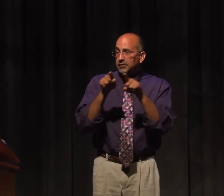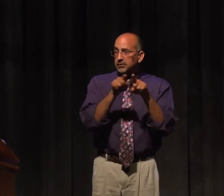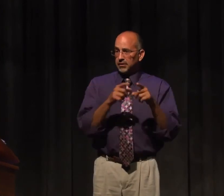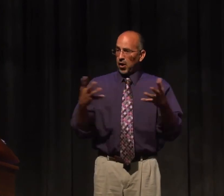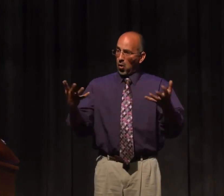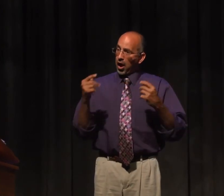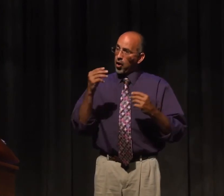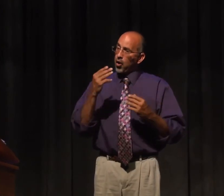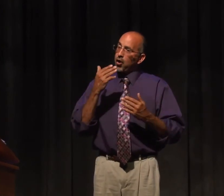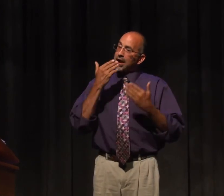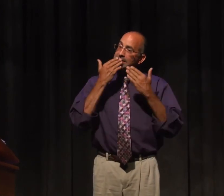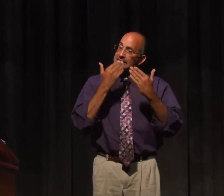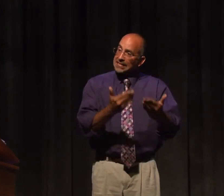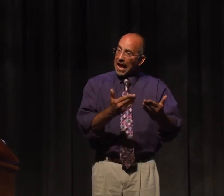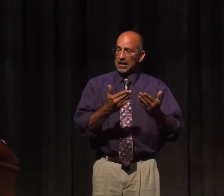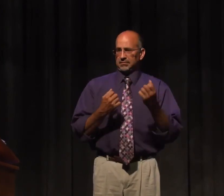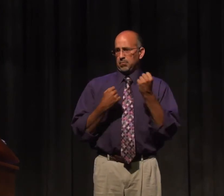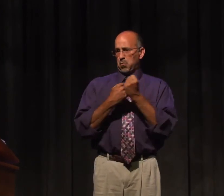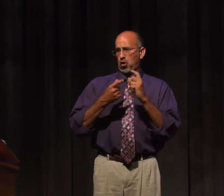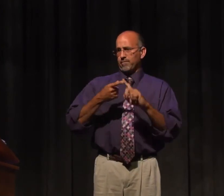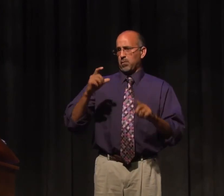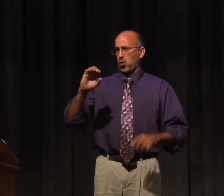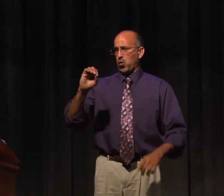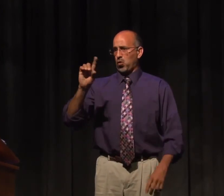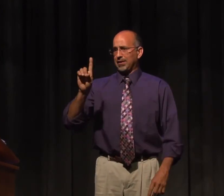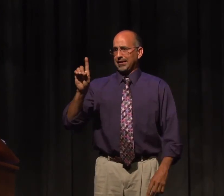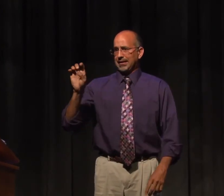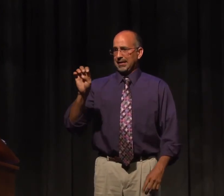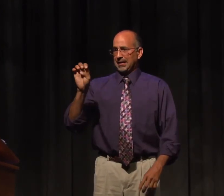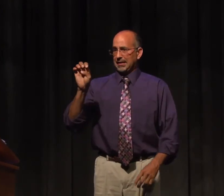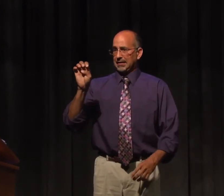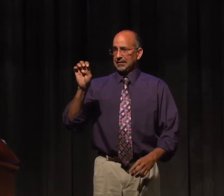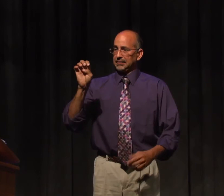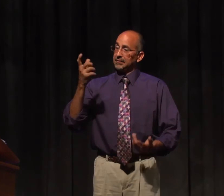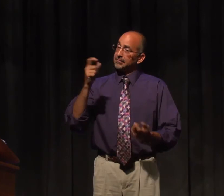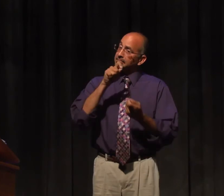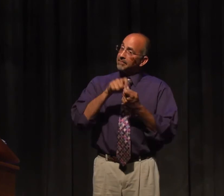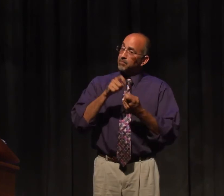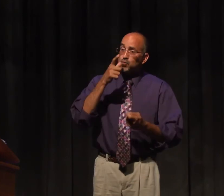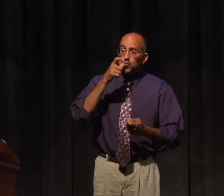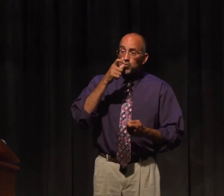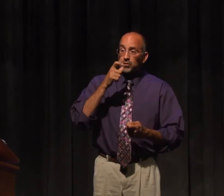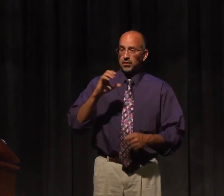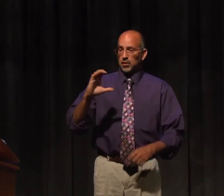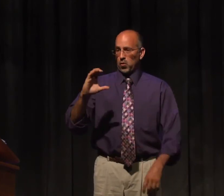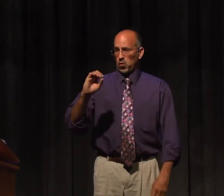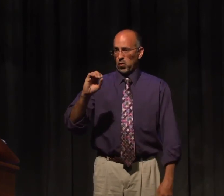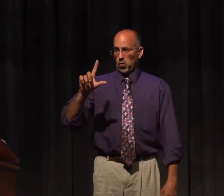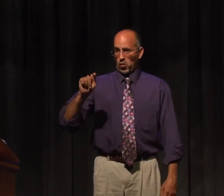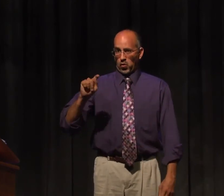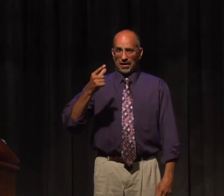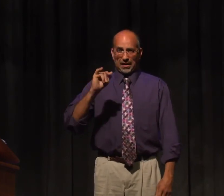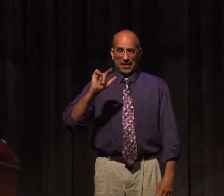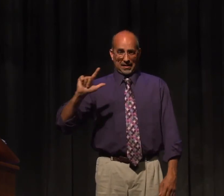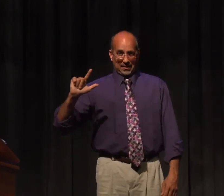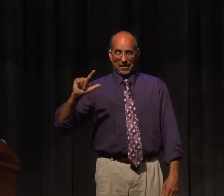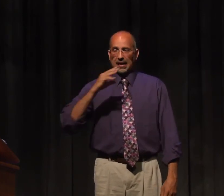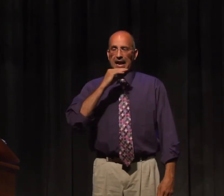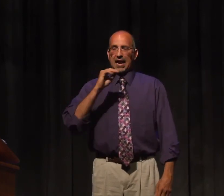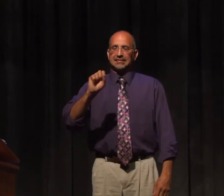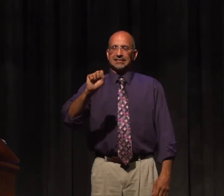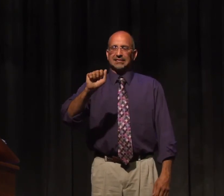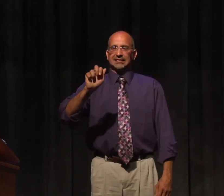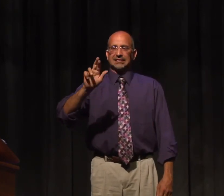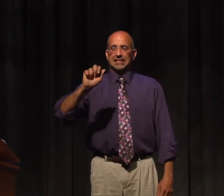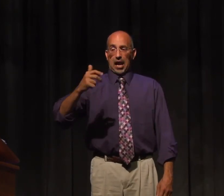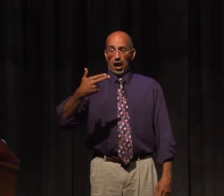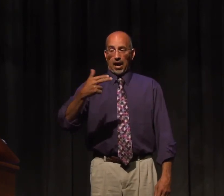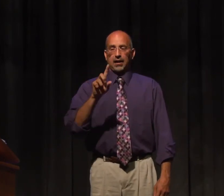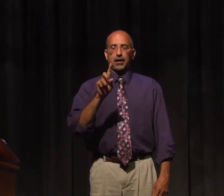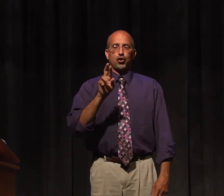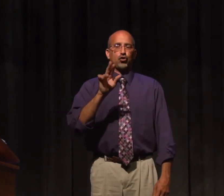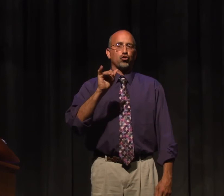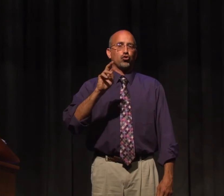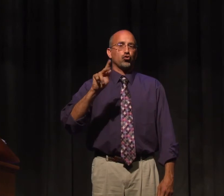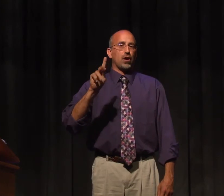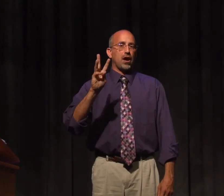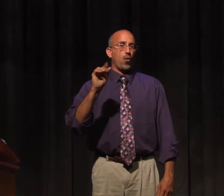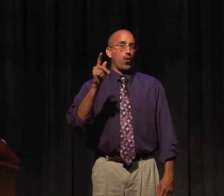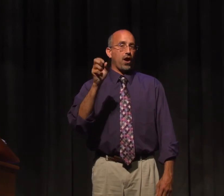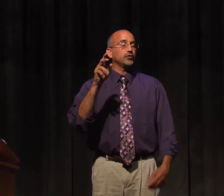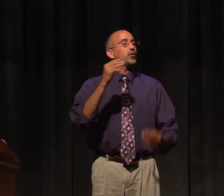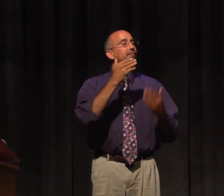Also, I want to thank the support from ODE, specifically Colt Gill and Sarah Drinkwater.